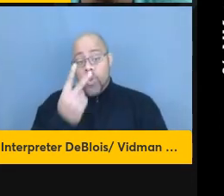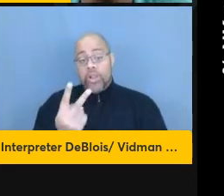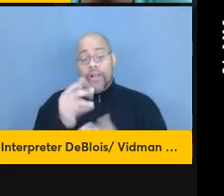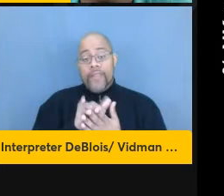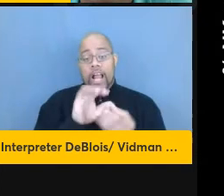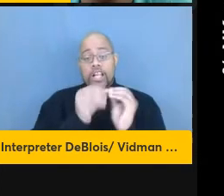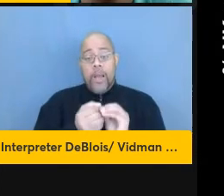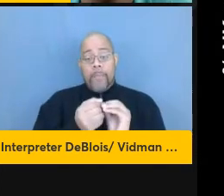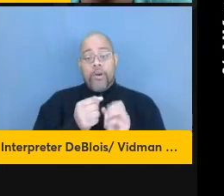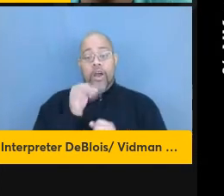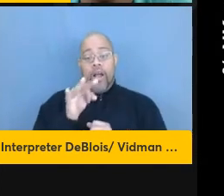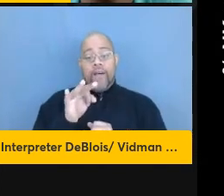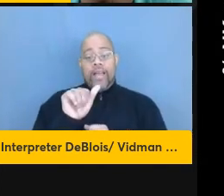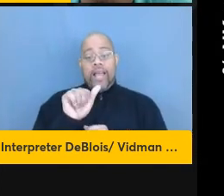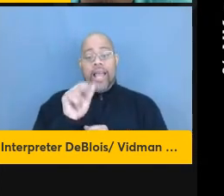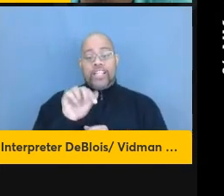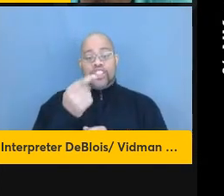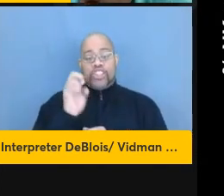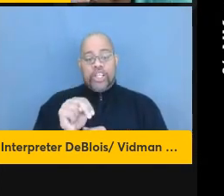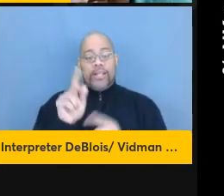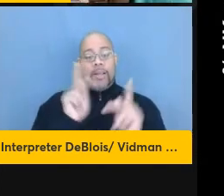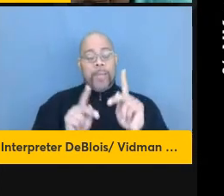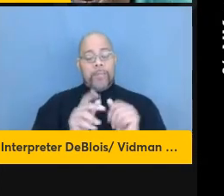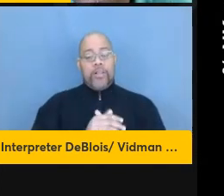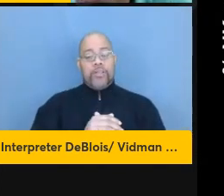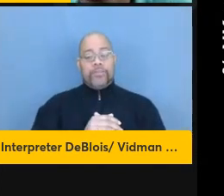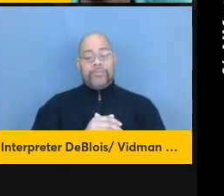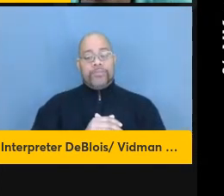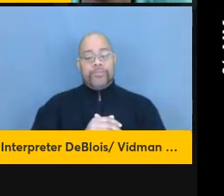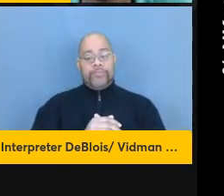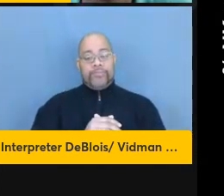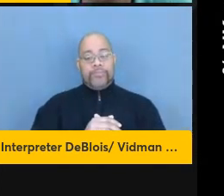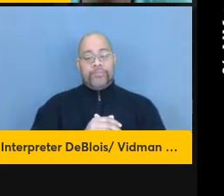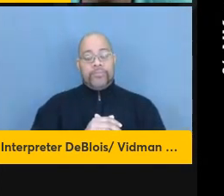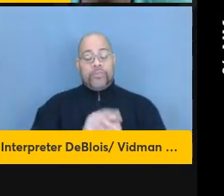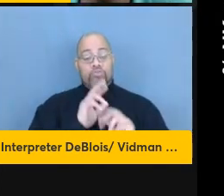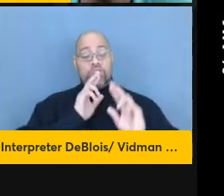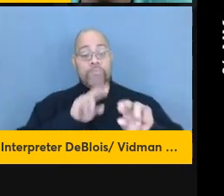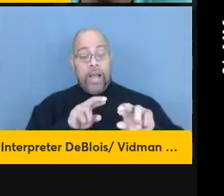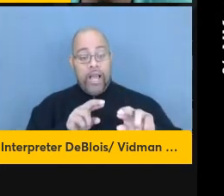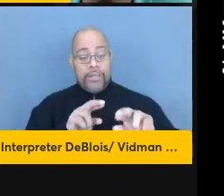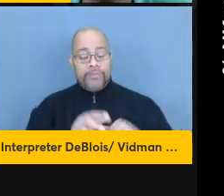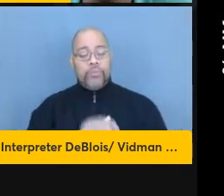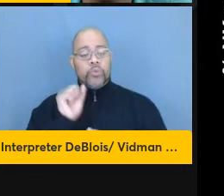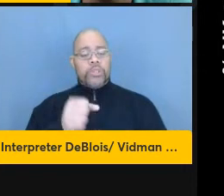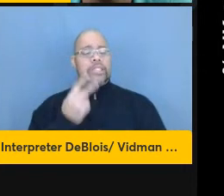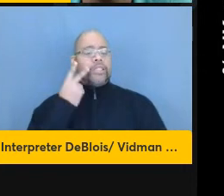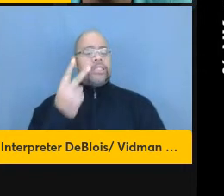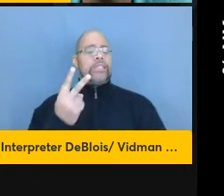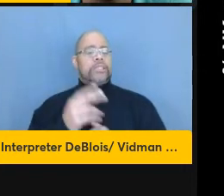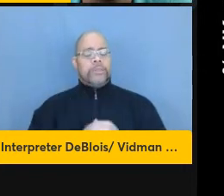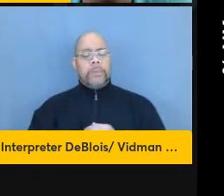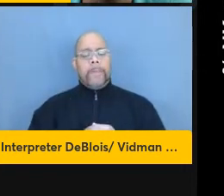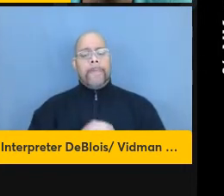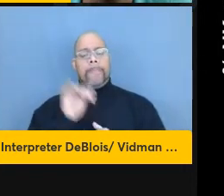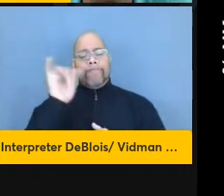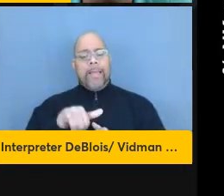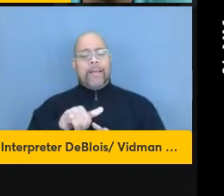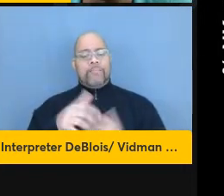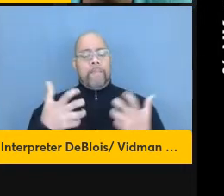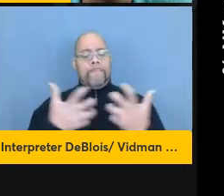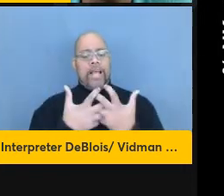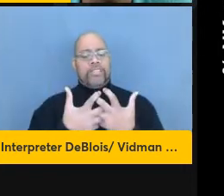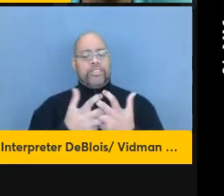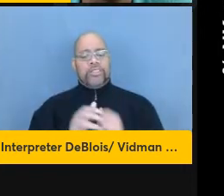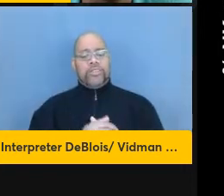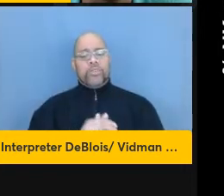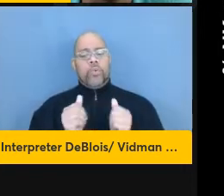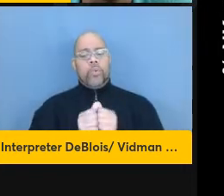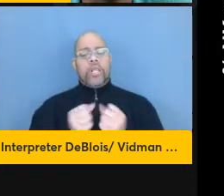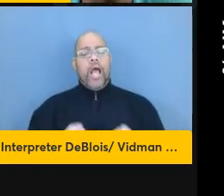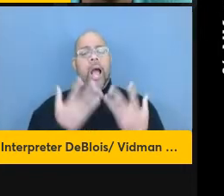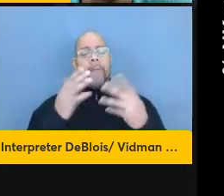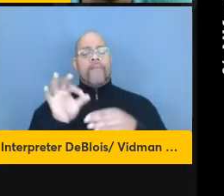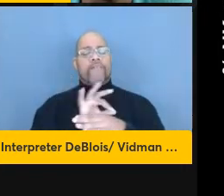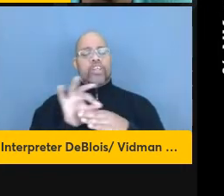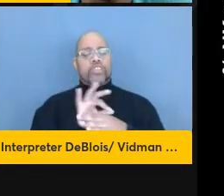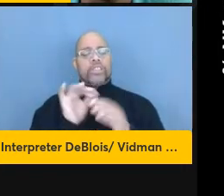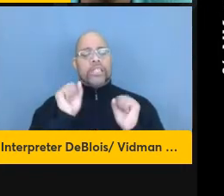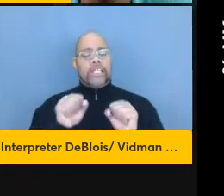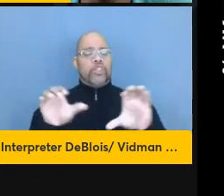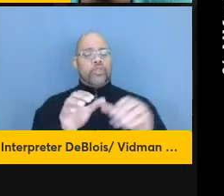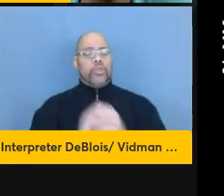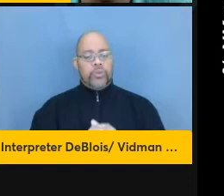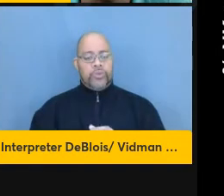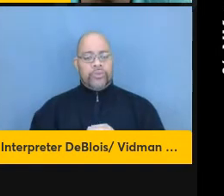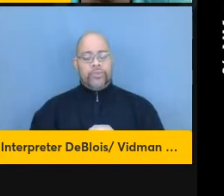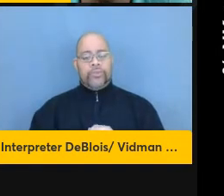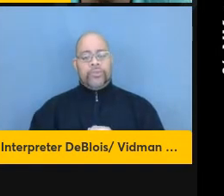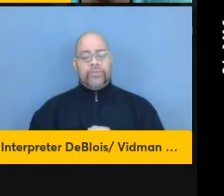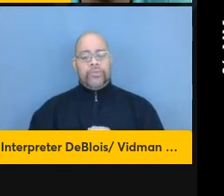of antigens that people respond to, you can see that this matches well with how much function they can do. And so here,